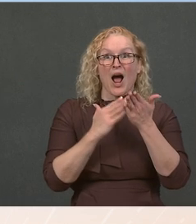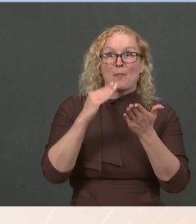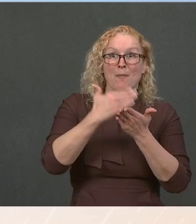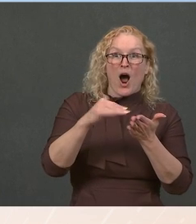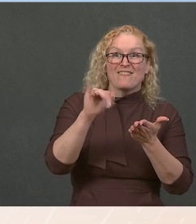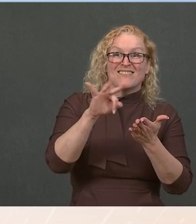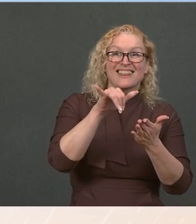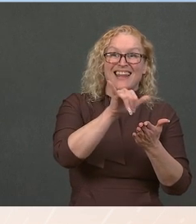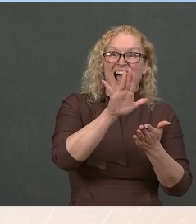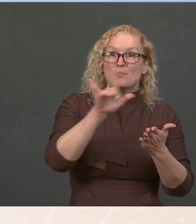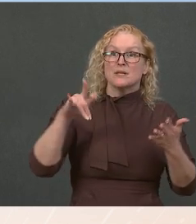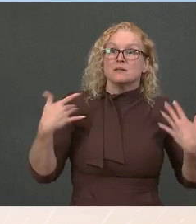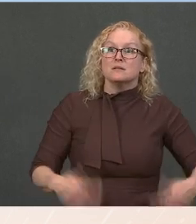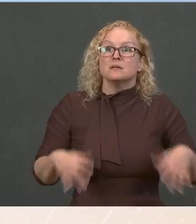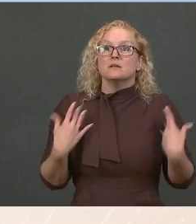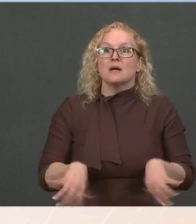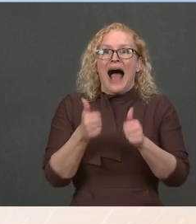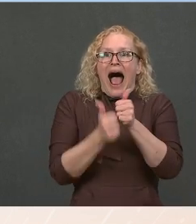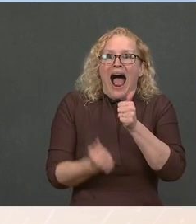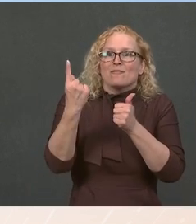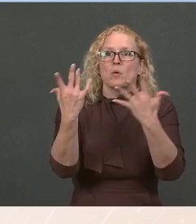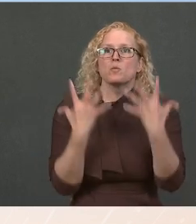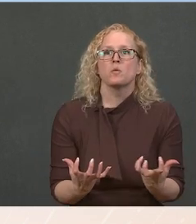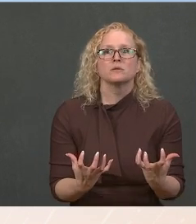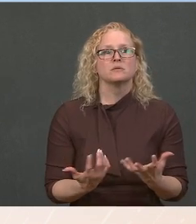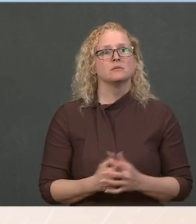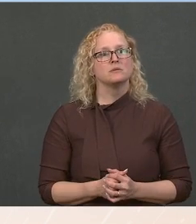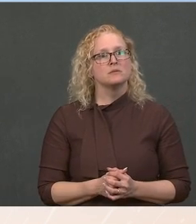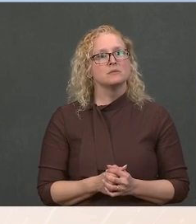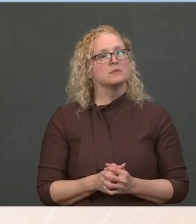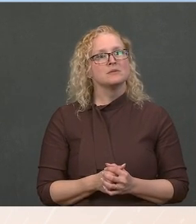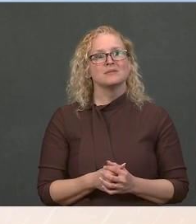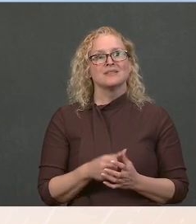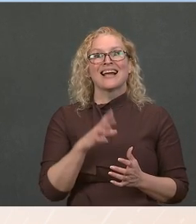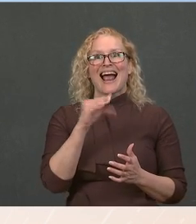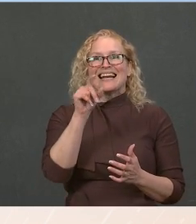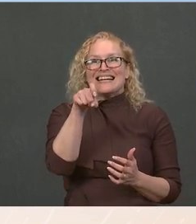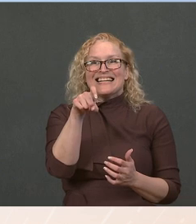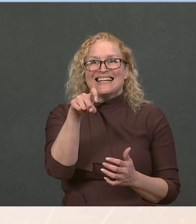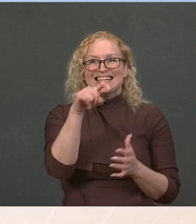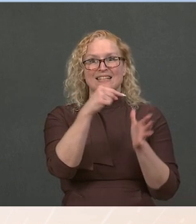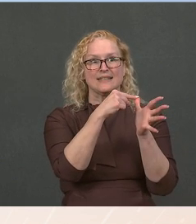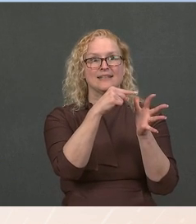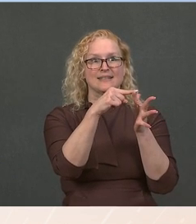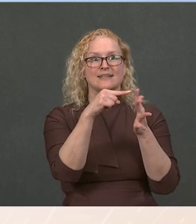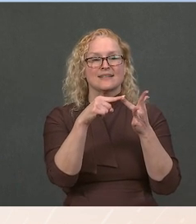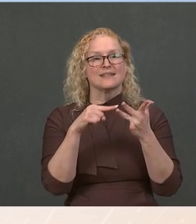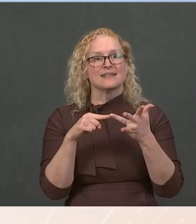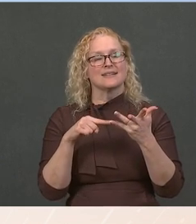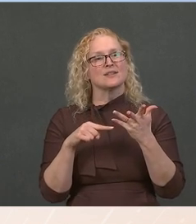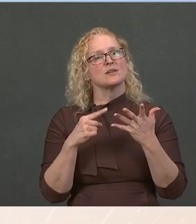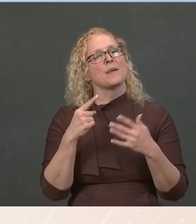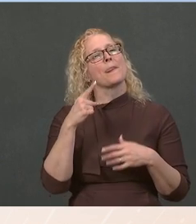that the American public love and understand and need. And if you think about the American Rescue Plan -- right? you think about the Child Tax Credit,